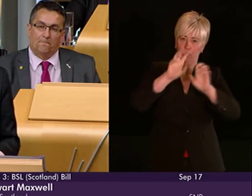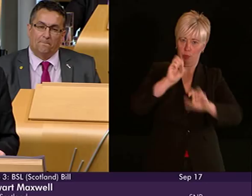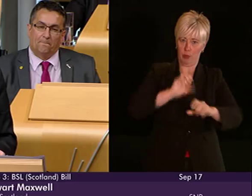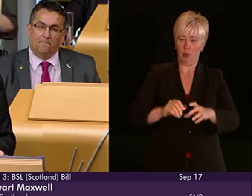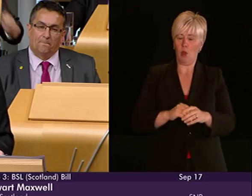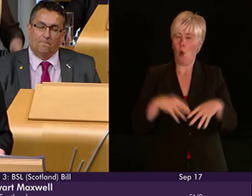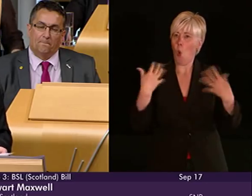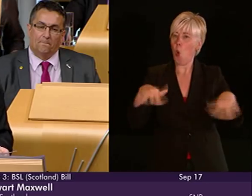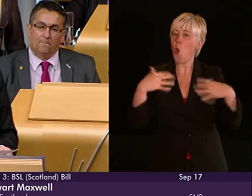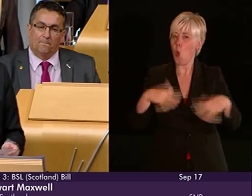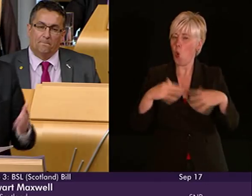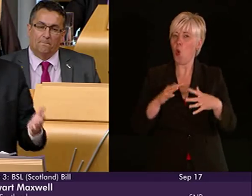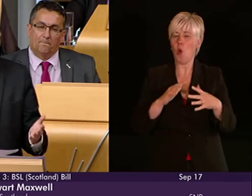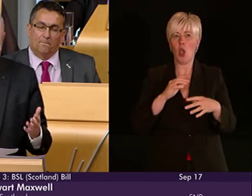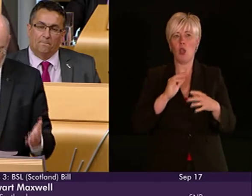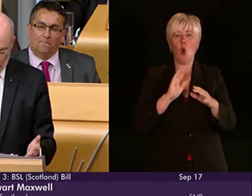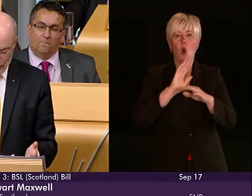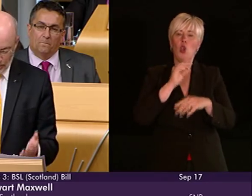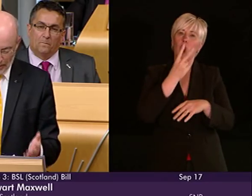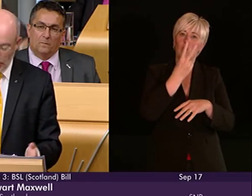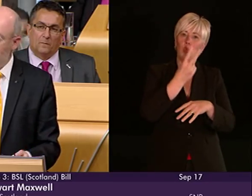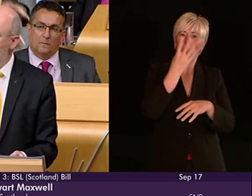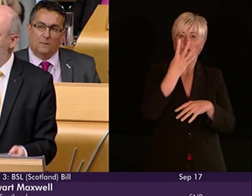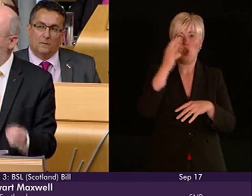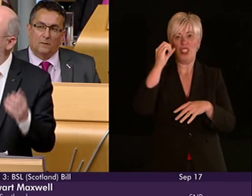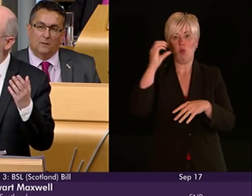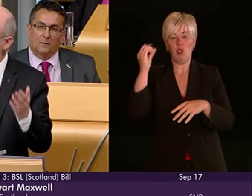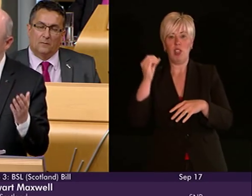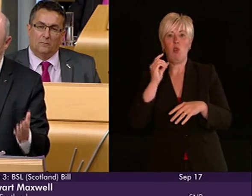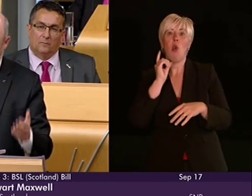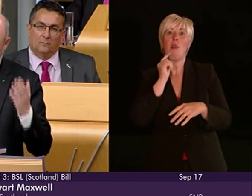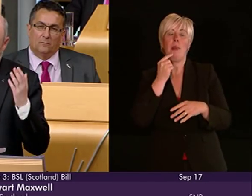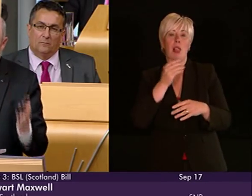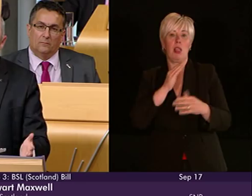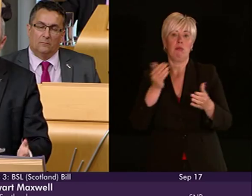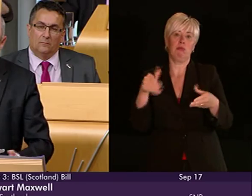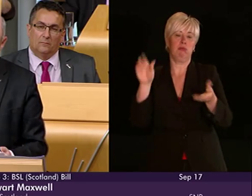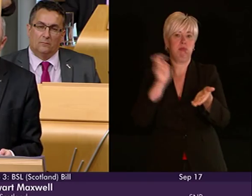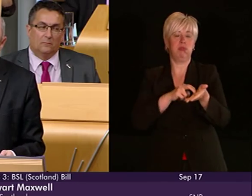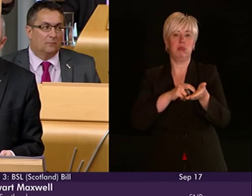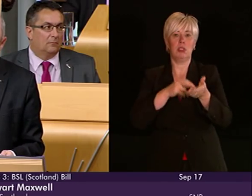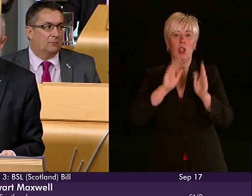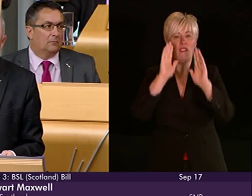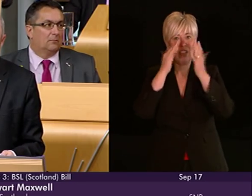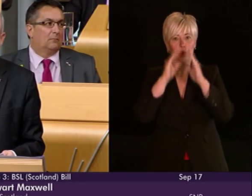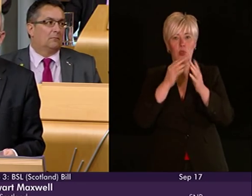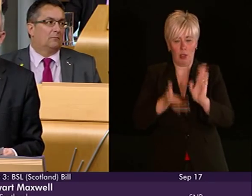well received, attracting around 2,400 members who posted hundreds of BSL videos and comments